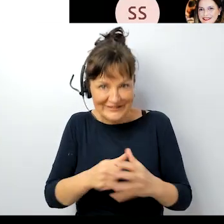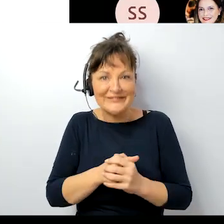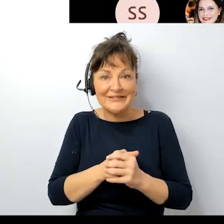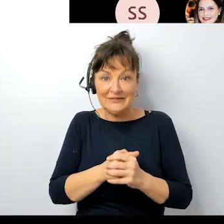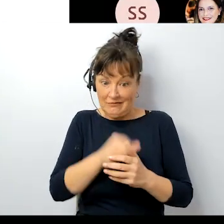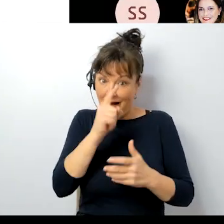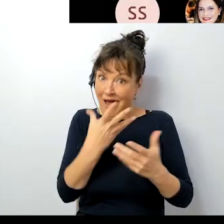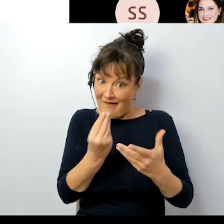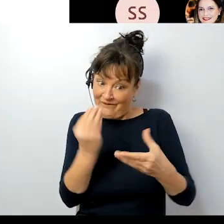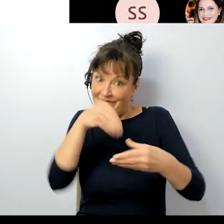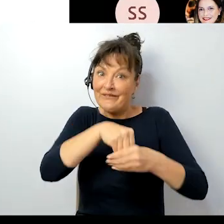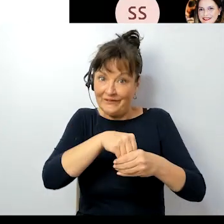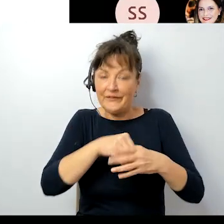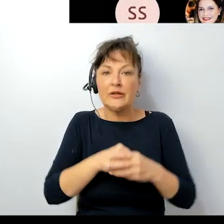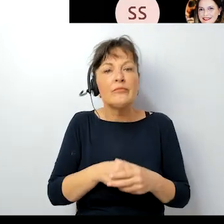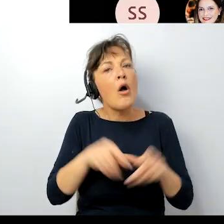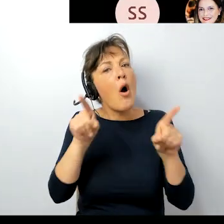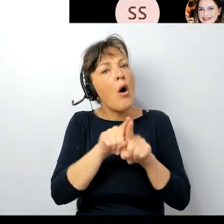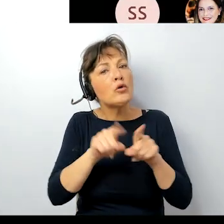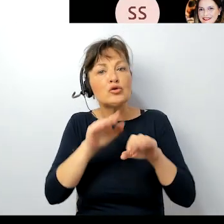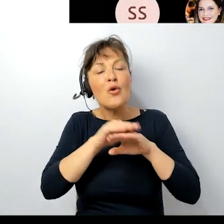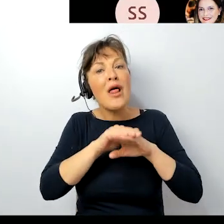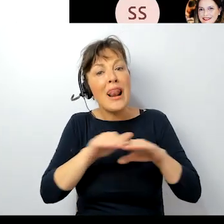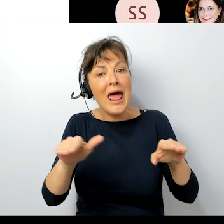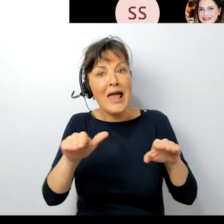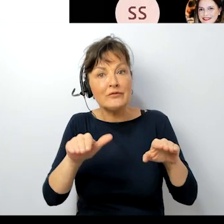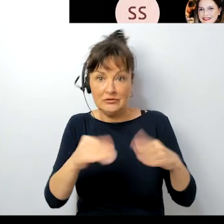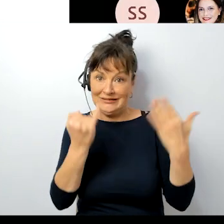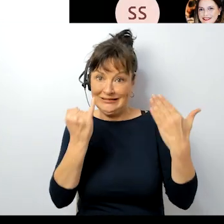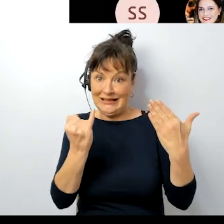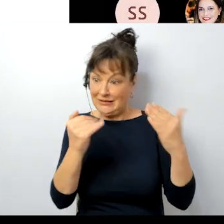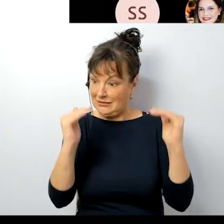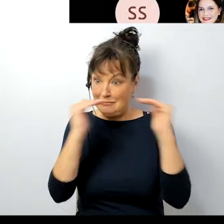completion leads to a nationally recognized qualification at Scottish Credit and